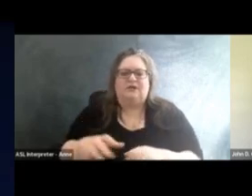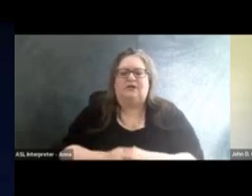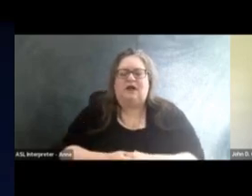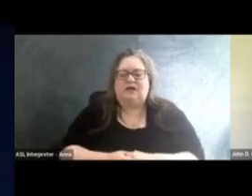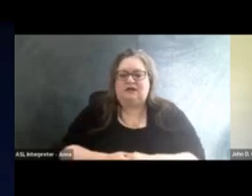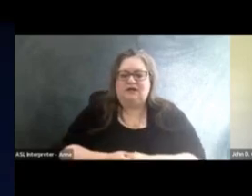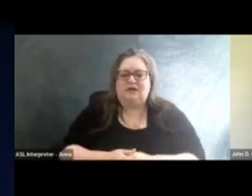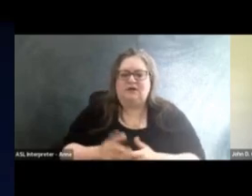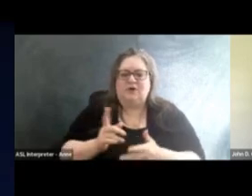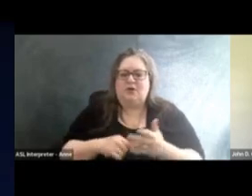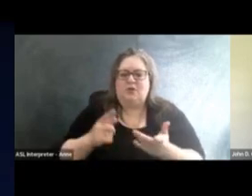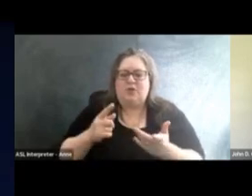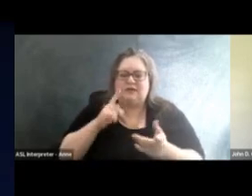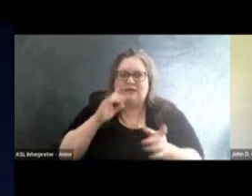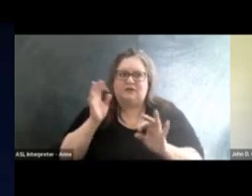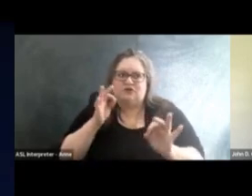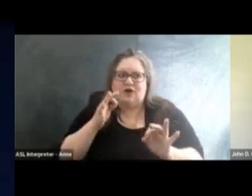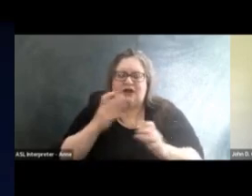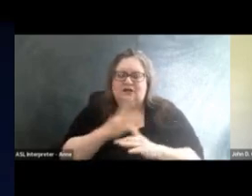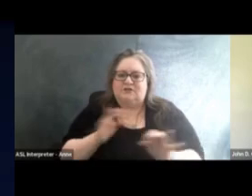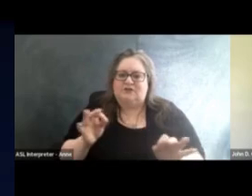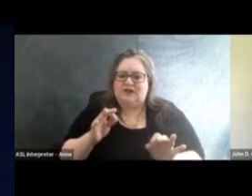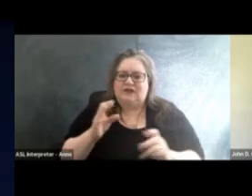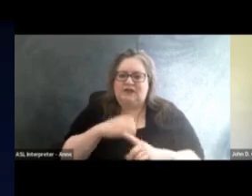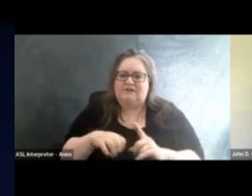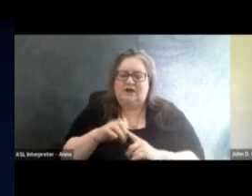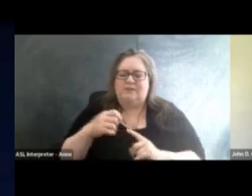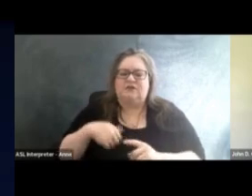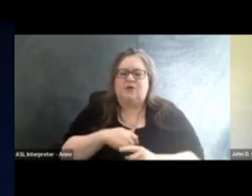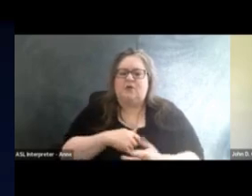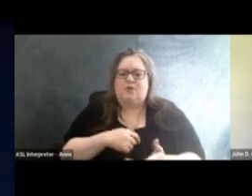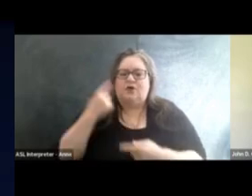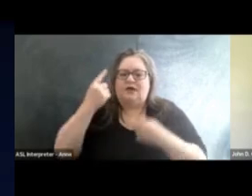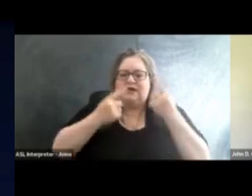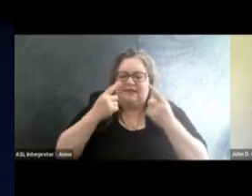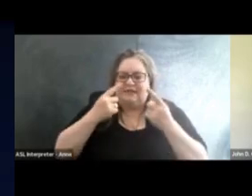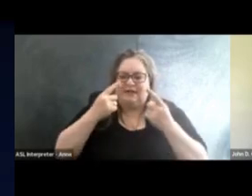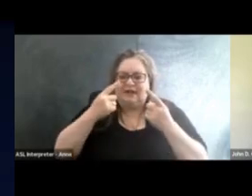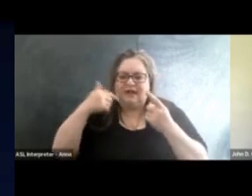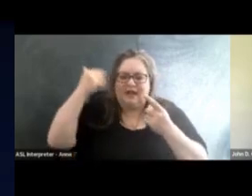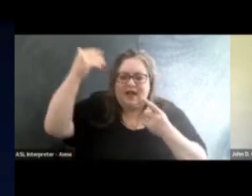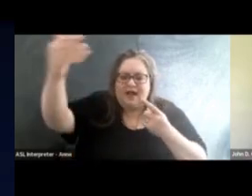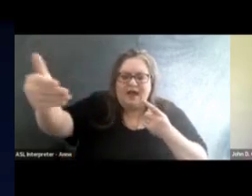what is, is it a distraction free environment? So we're, we're. Thinking ahead and thinking about how cognitive